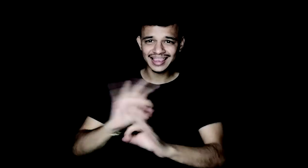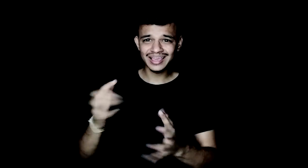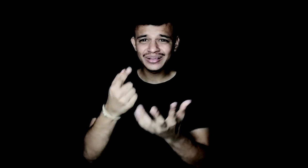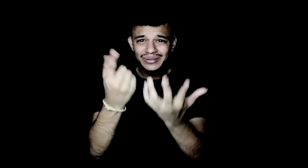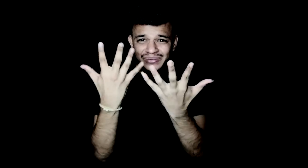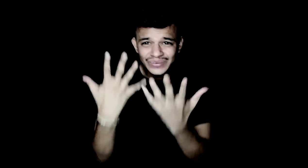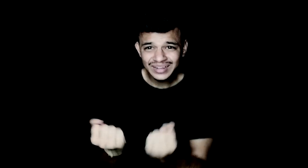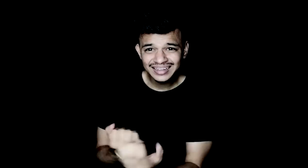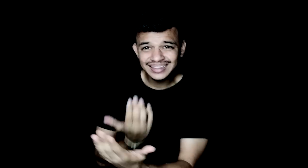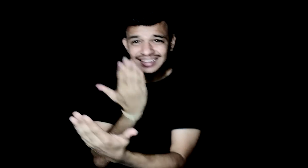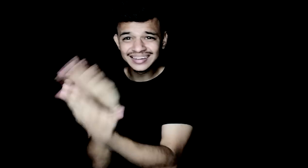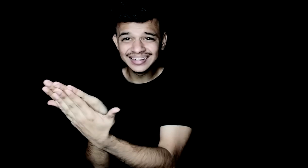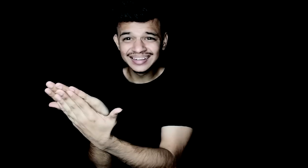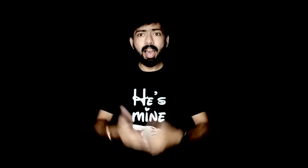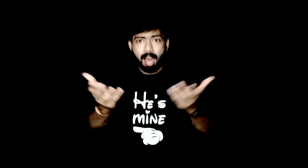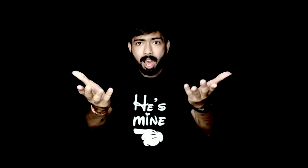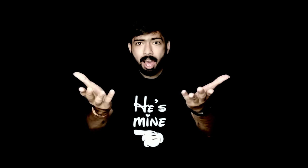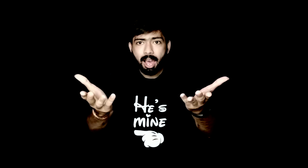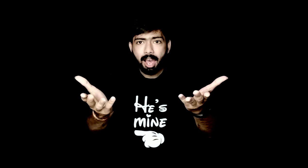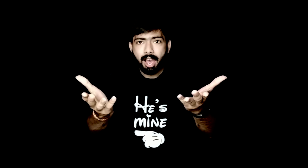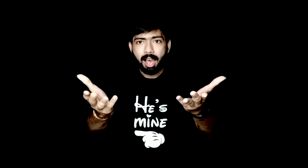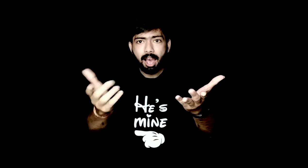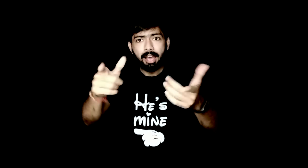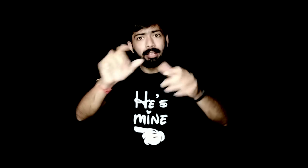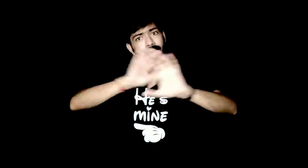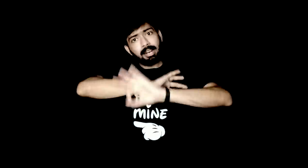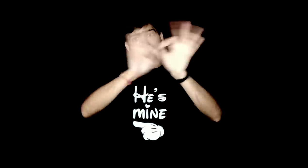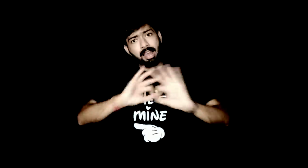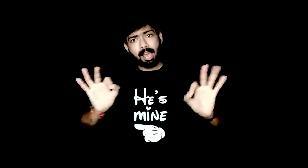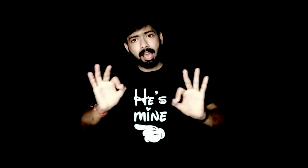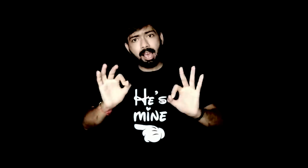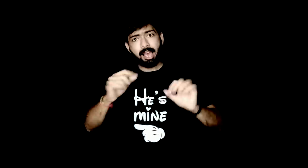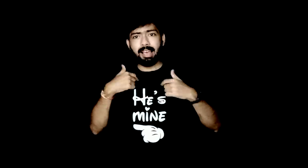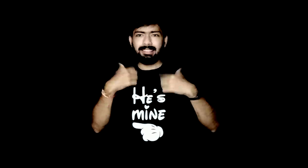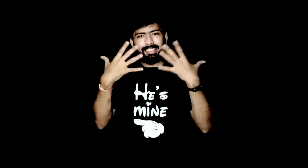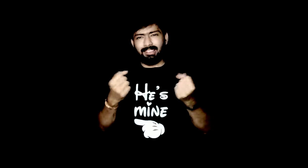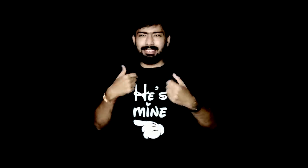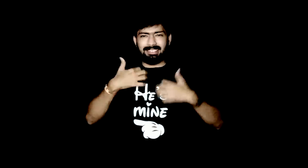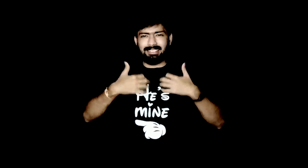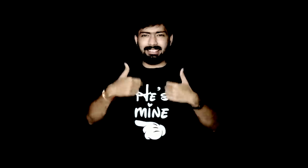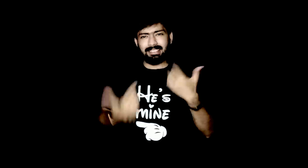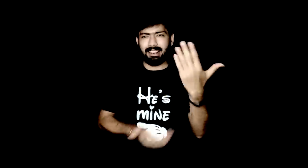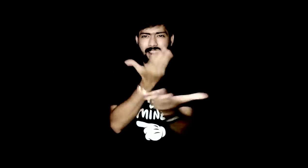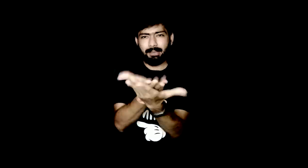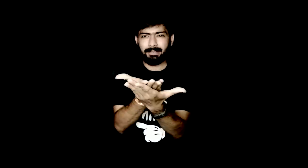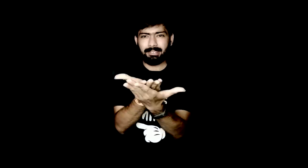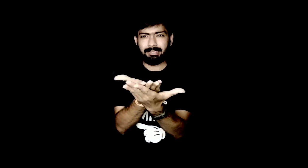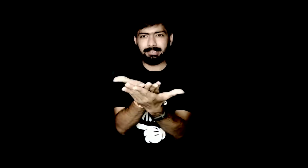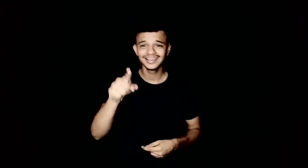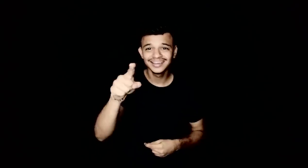Do you want to apply? Are you ready? I want to apply.